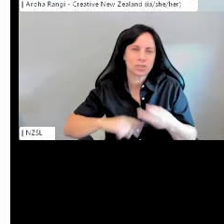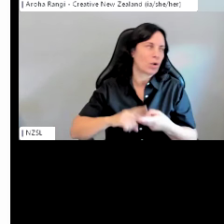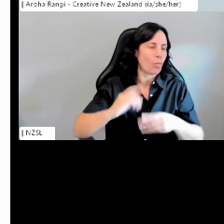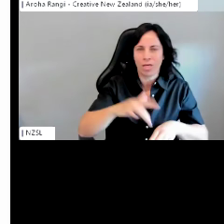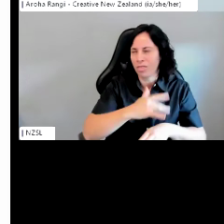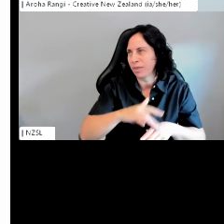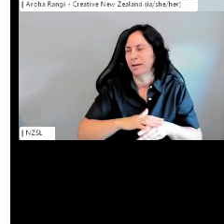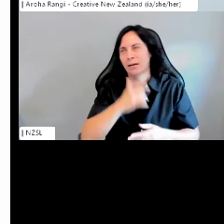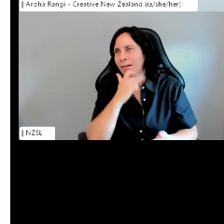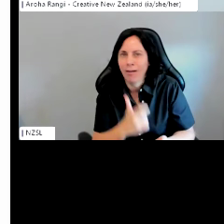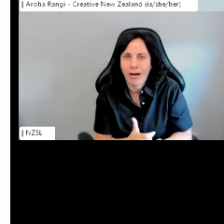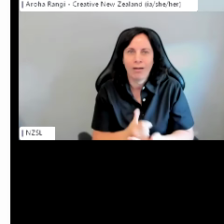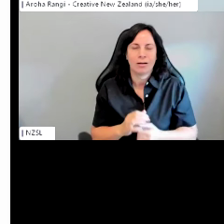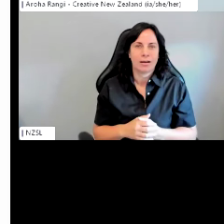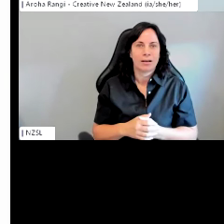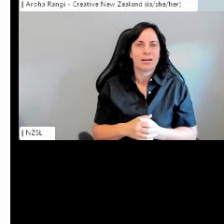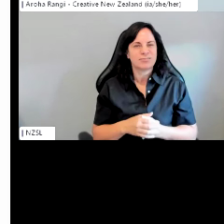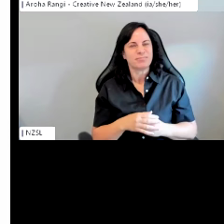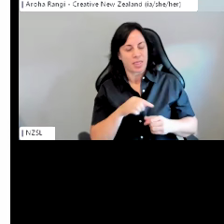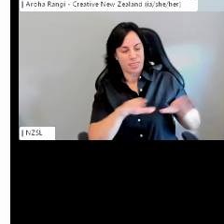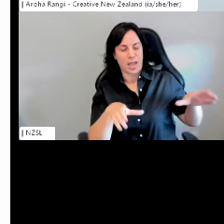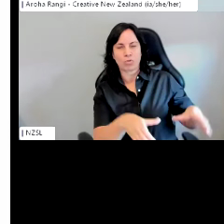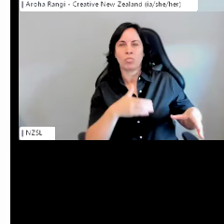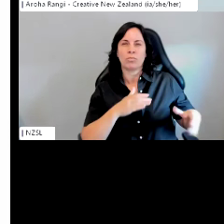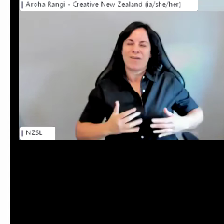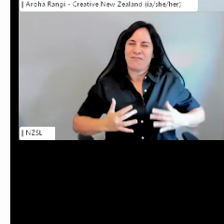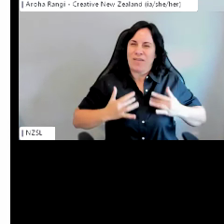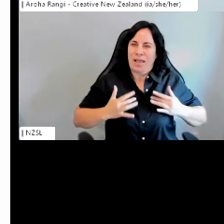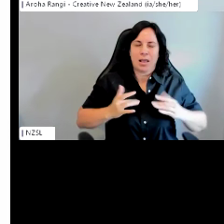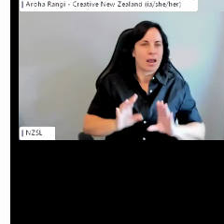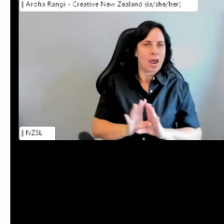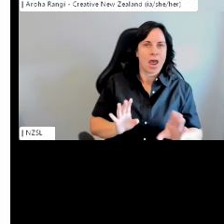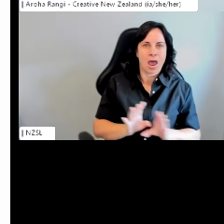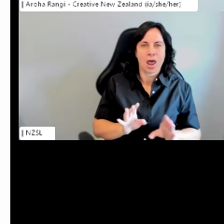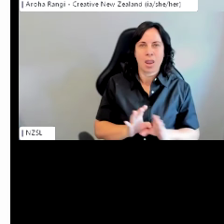weekend." Um, and they want to feel like they're they're expanding their repertoire and becoming